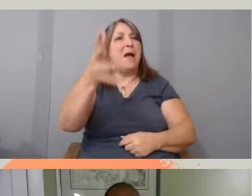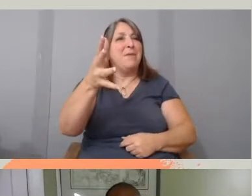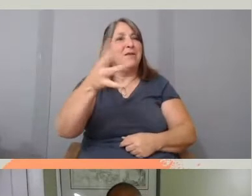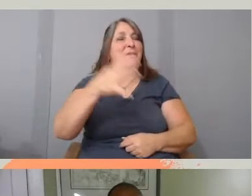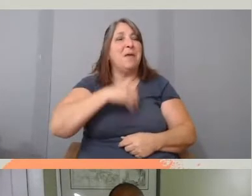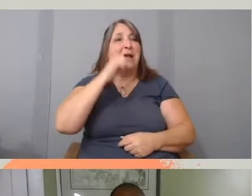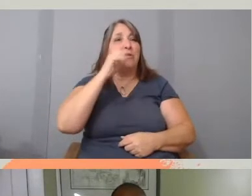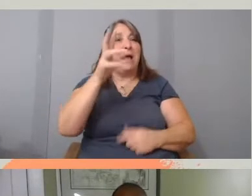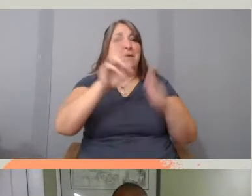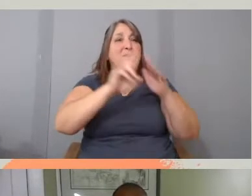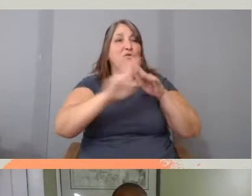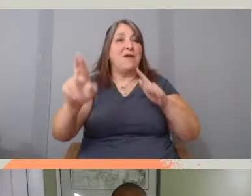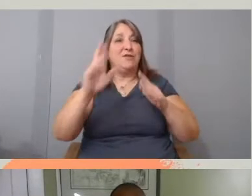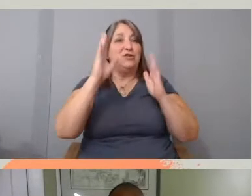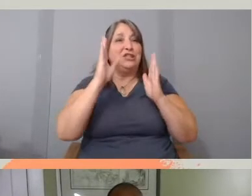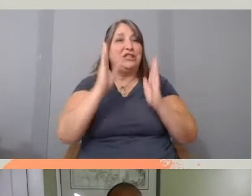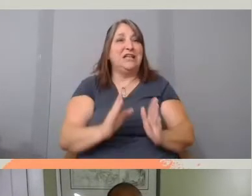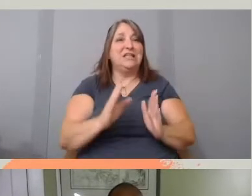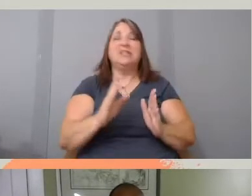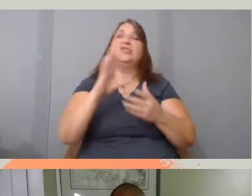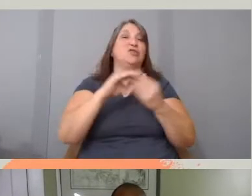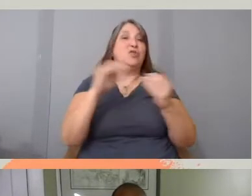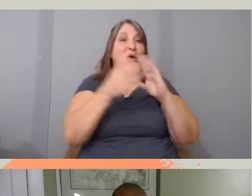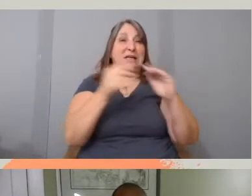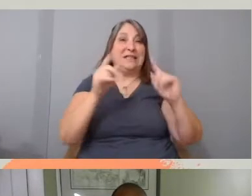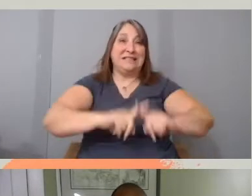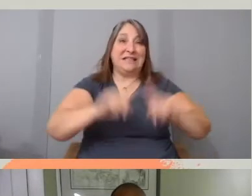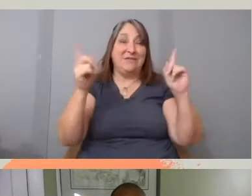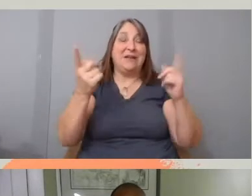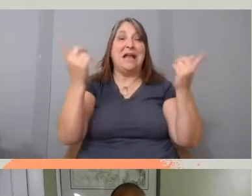entirely different, it happened, you know, a totally different generation,